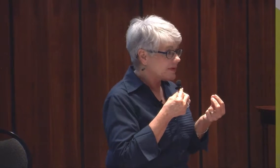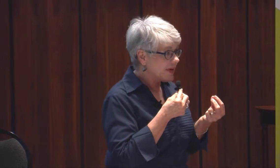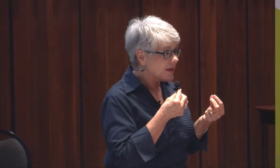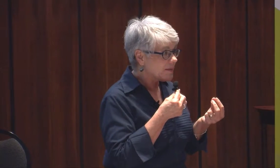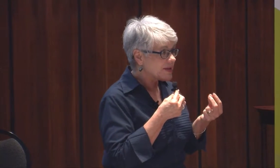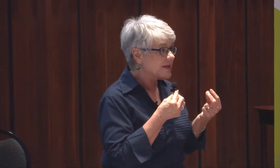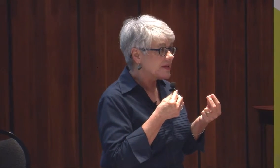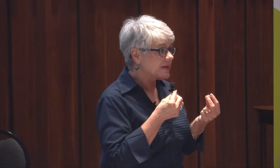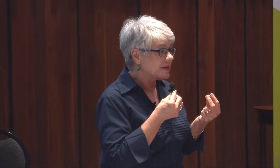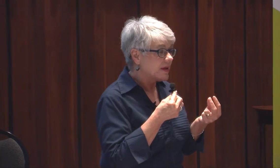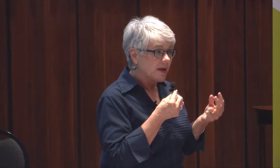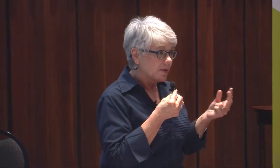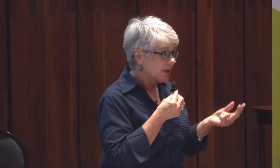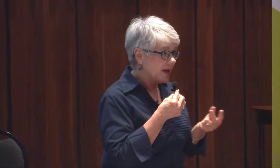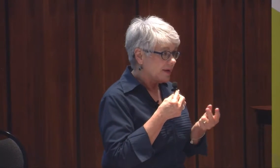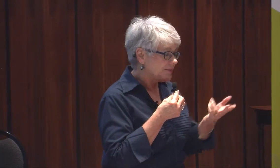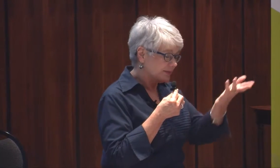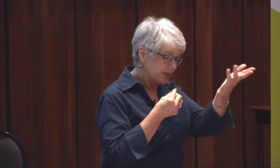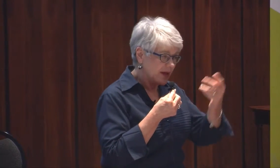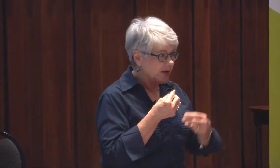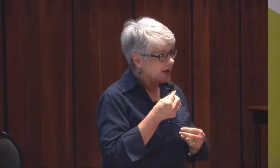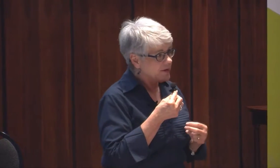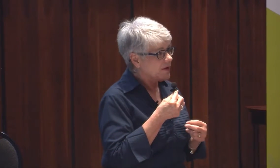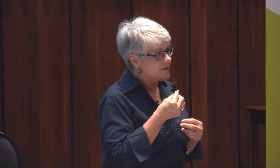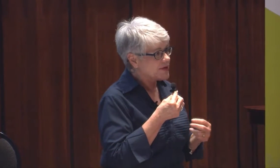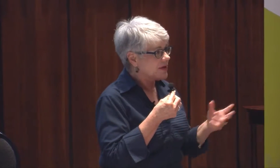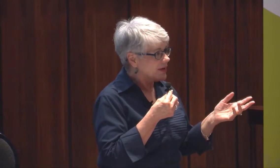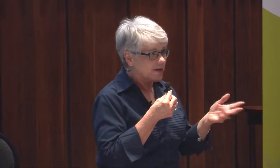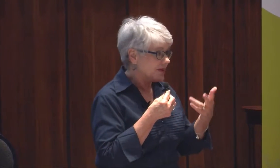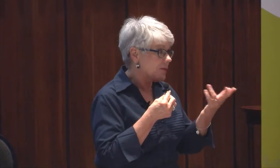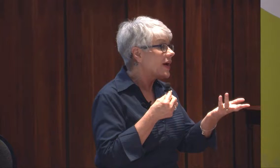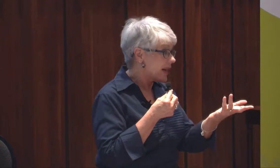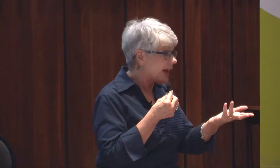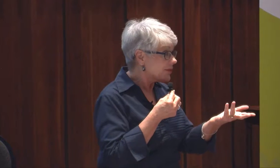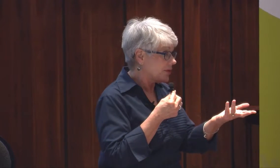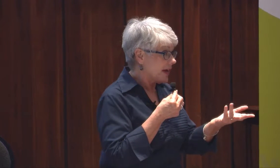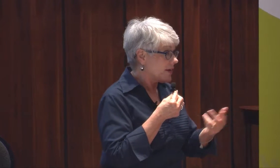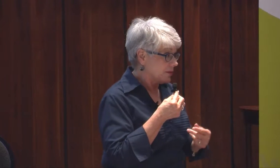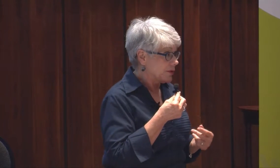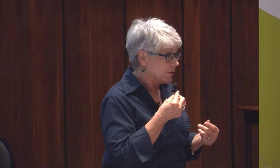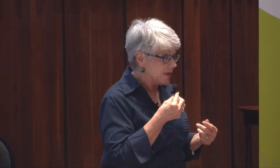developed until, you know, Annie would know vision, you know, until well after you're out of the womb.